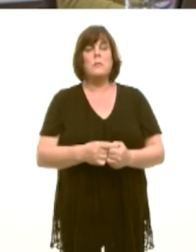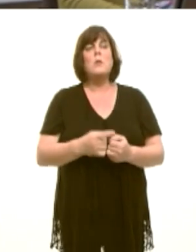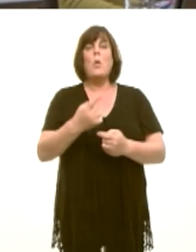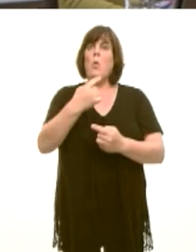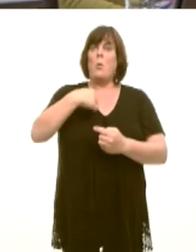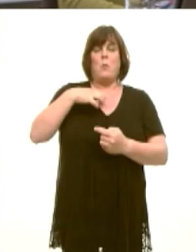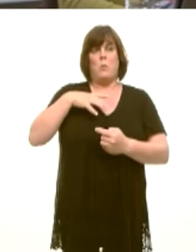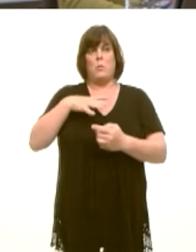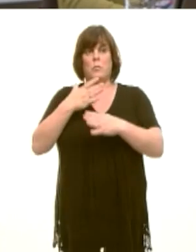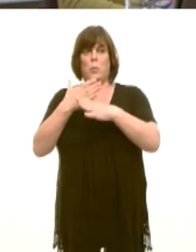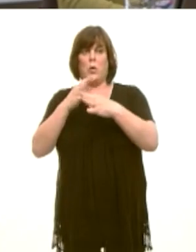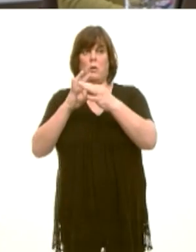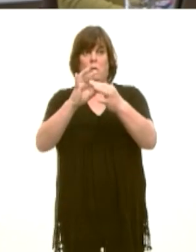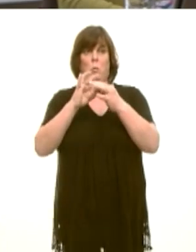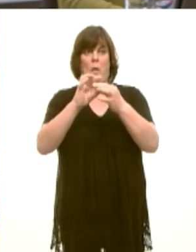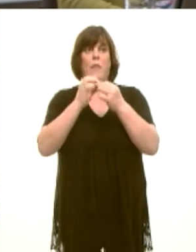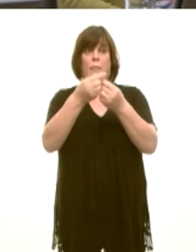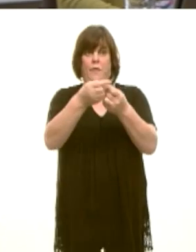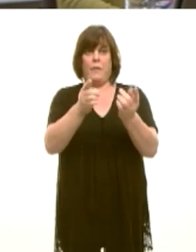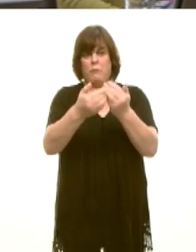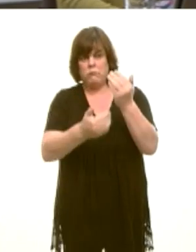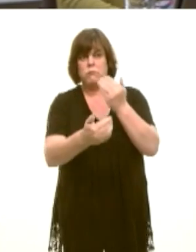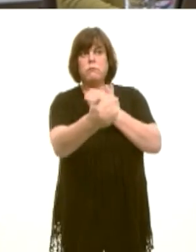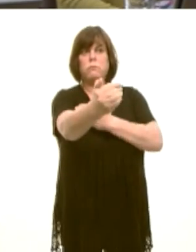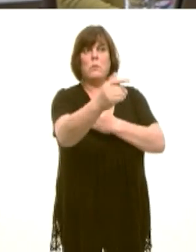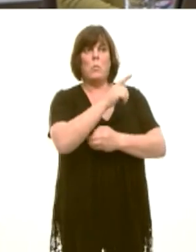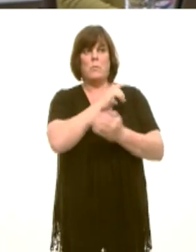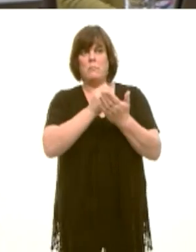with them in the long term in order to ensure that their current services can be expanded